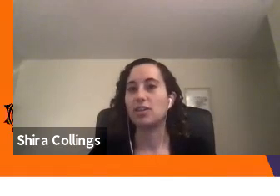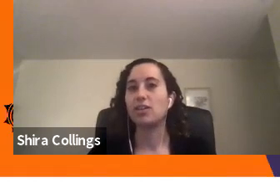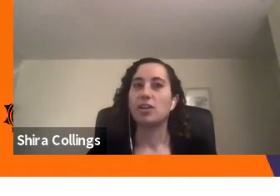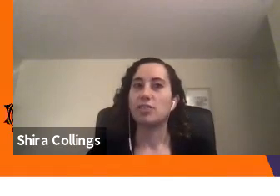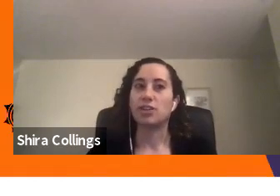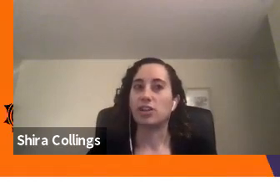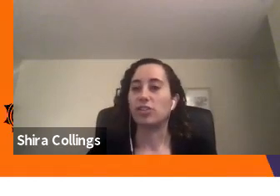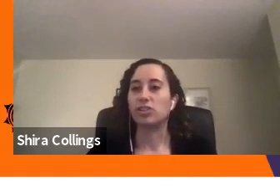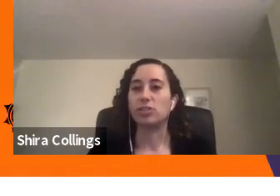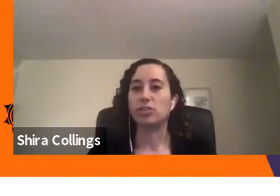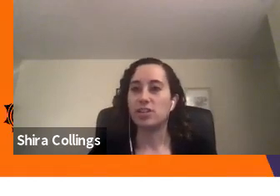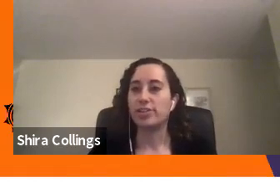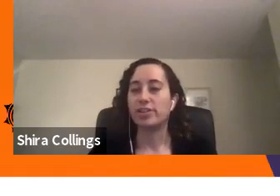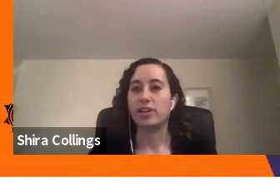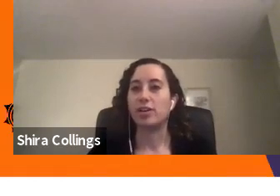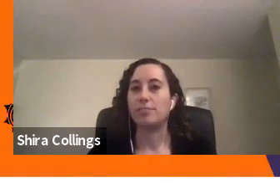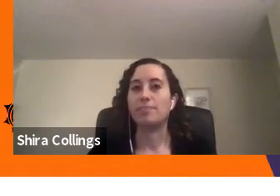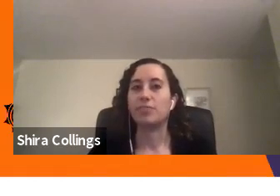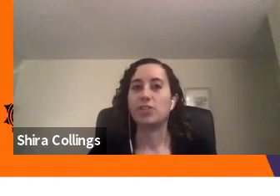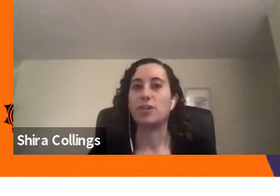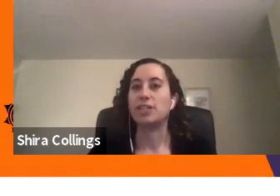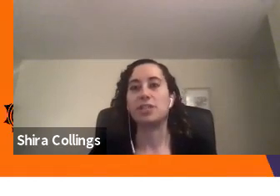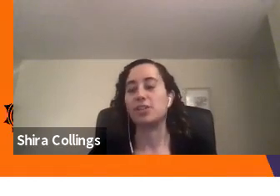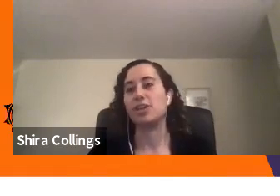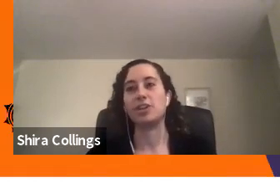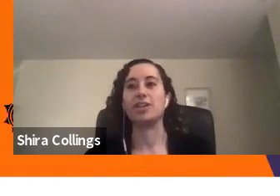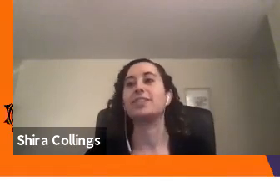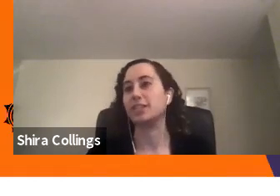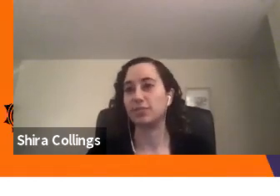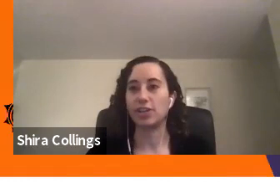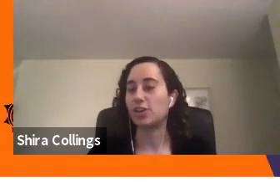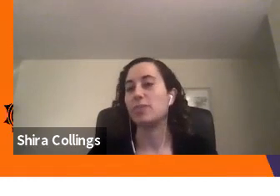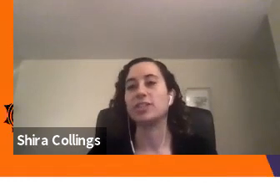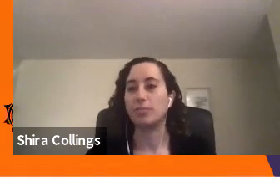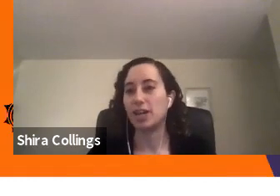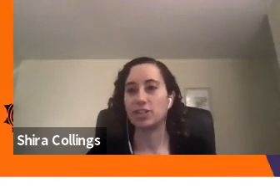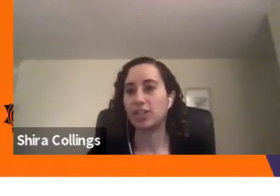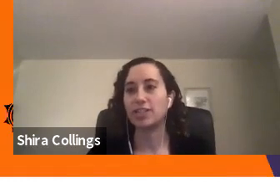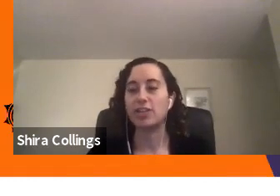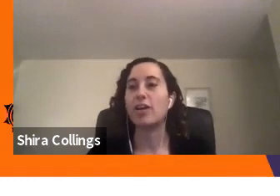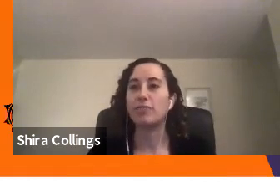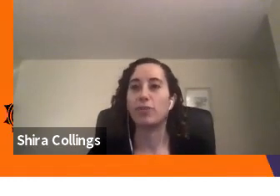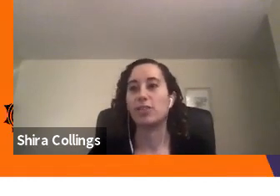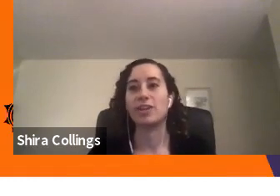in larger bodies because of that stereotype and because we have this idea that if you are in a larger body,